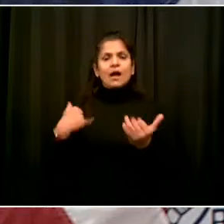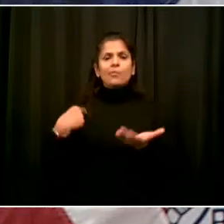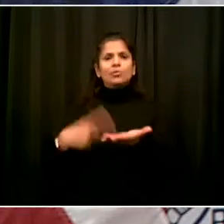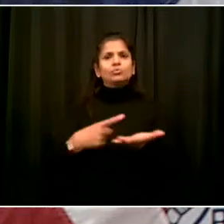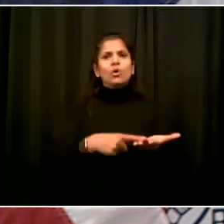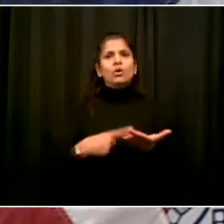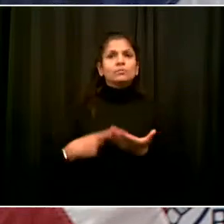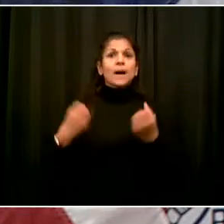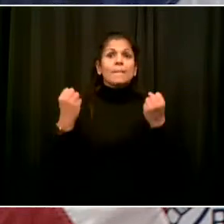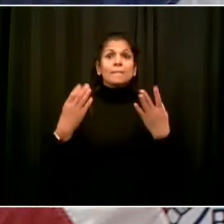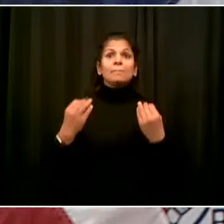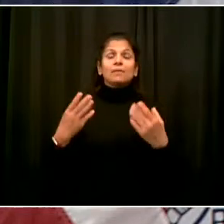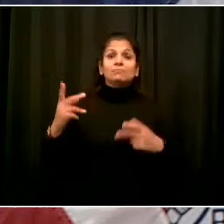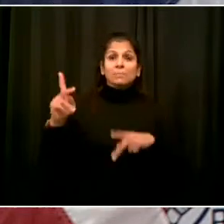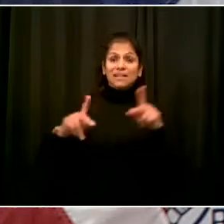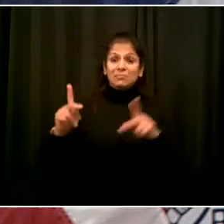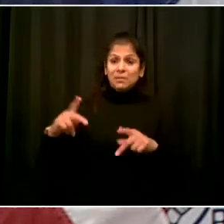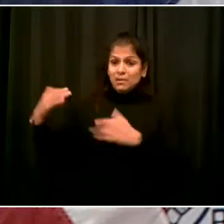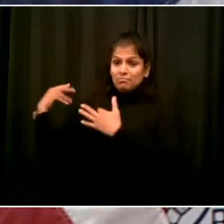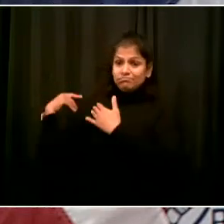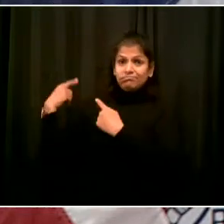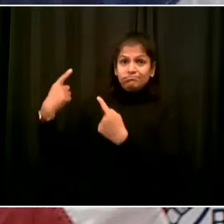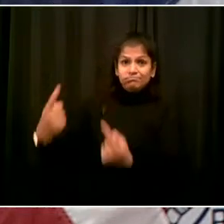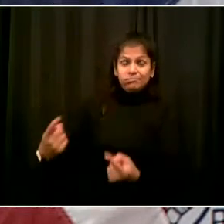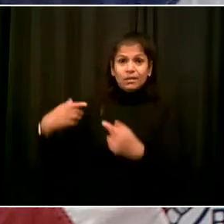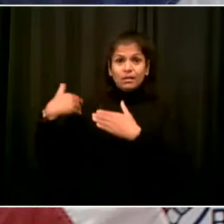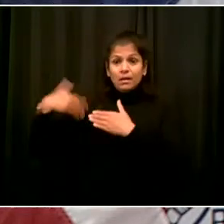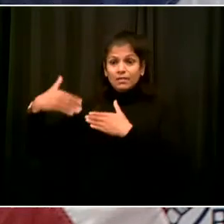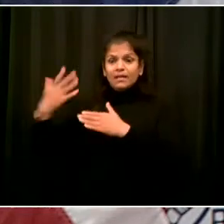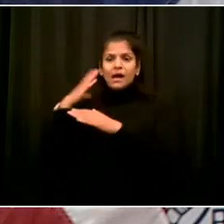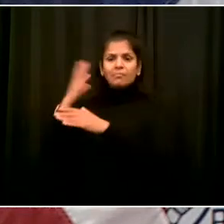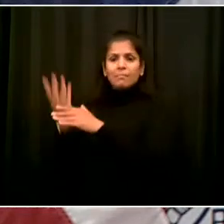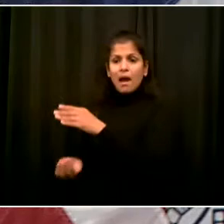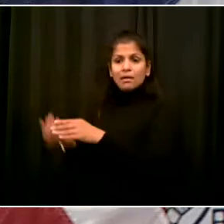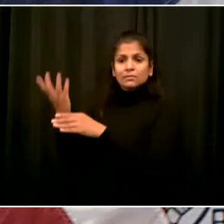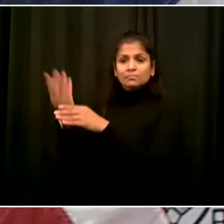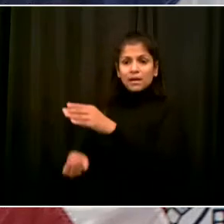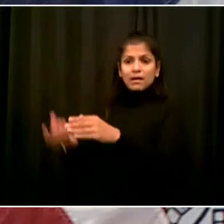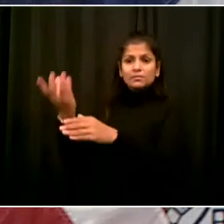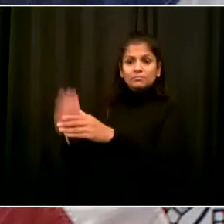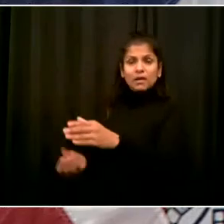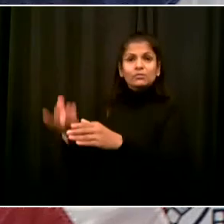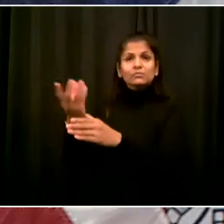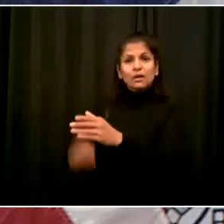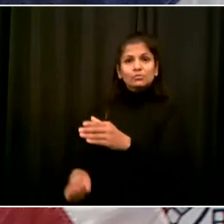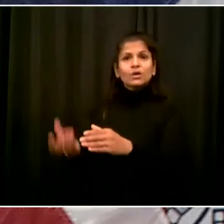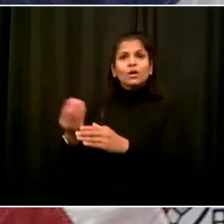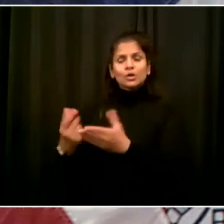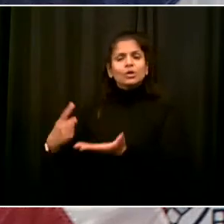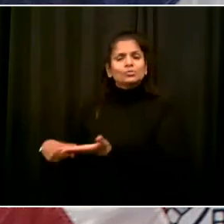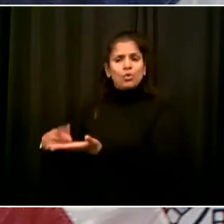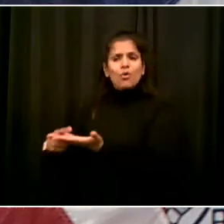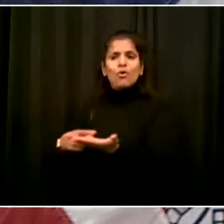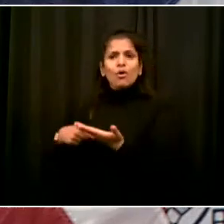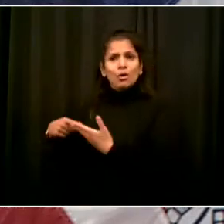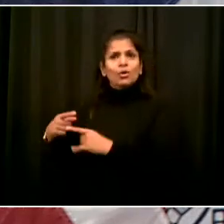EVERYBODY, WE CAN TALK ABOUT GREAT PEOPLE WE HAVE LOST, OR WE CAN DO SOMETHING EVEN BETTER, WE